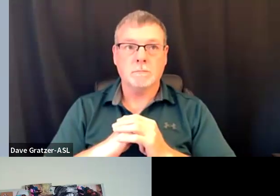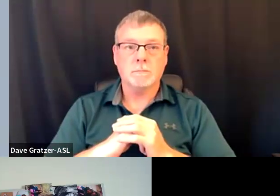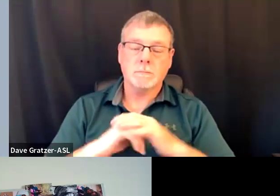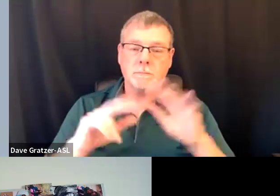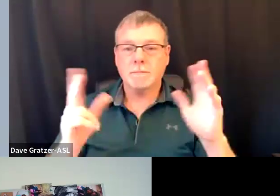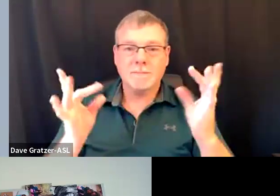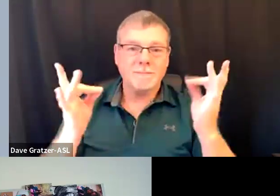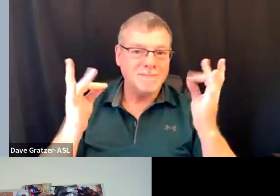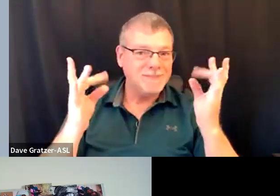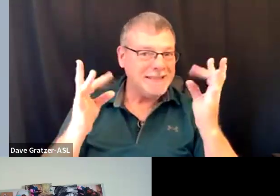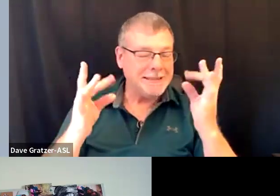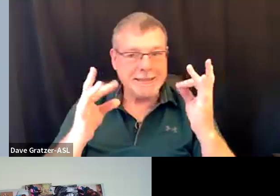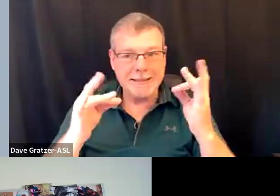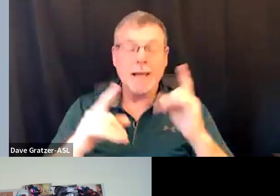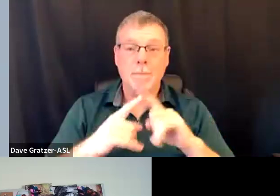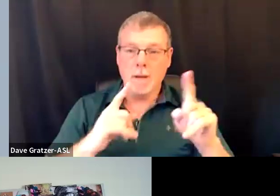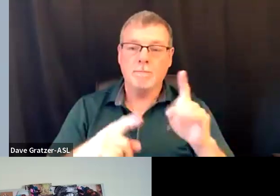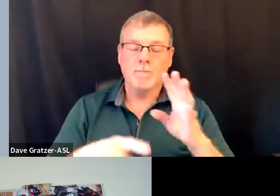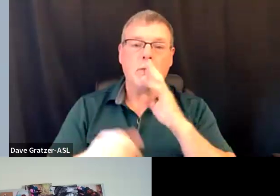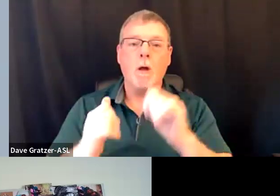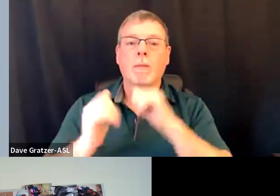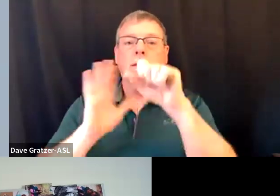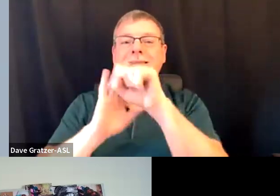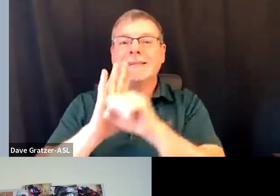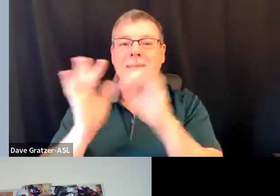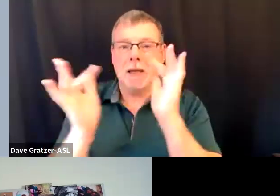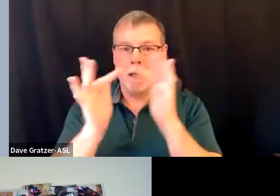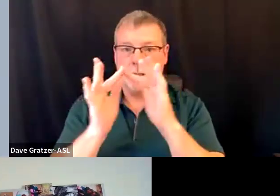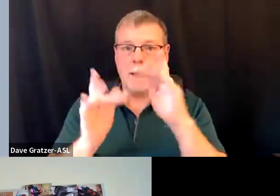but I think consulting with your state PATH contact is the best bet to make sure